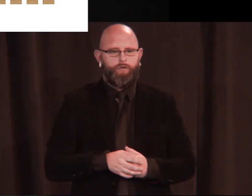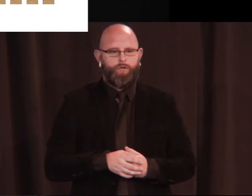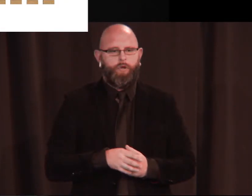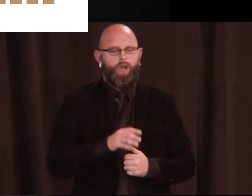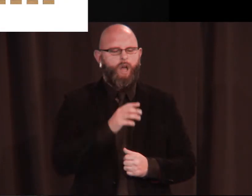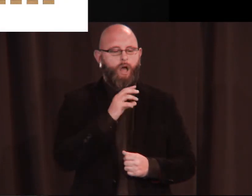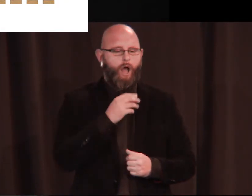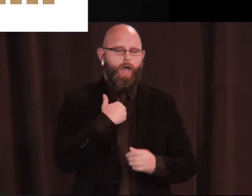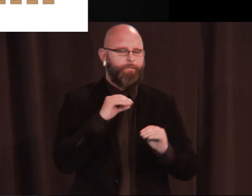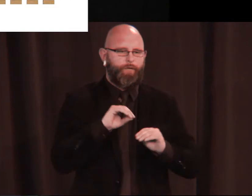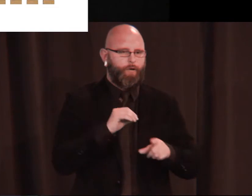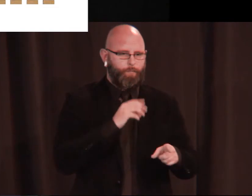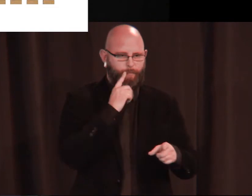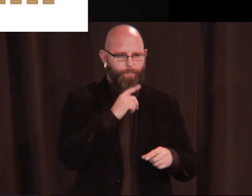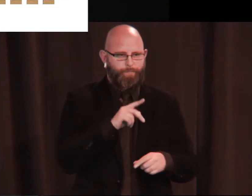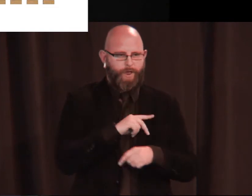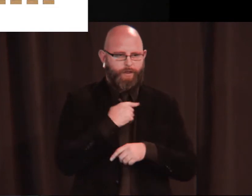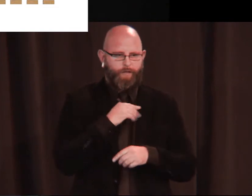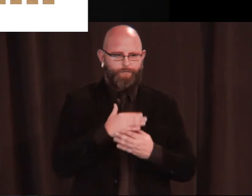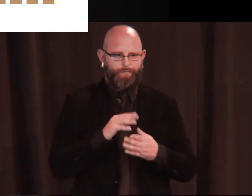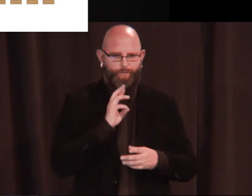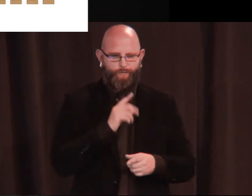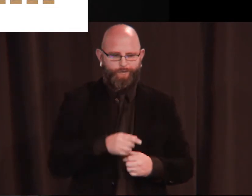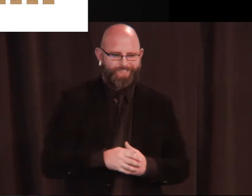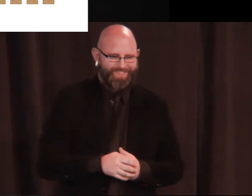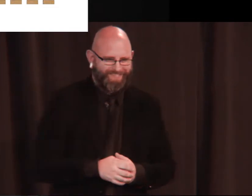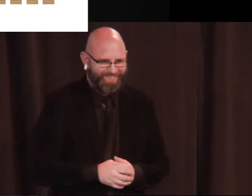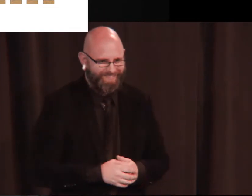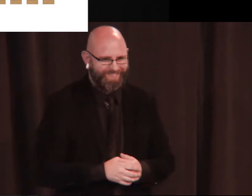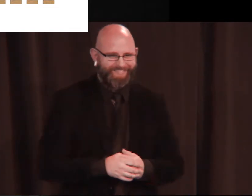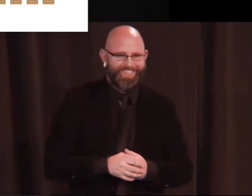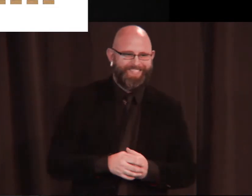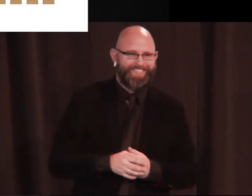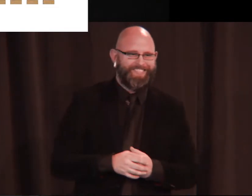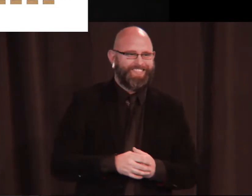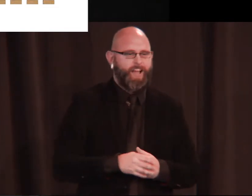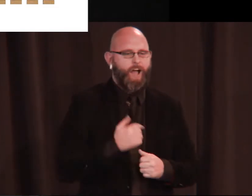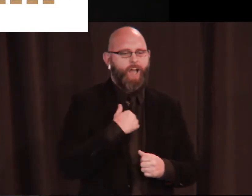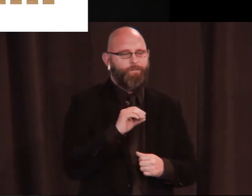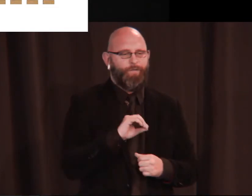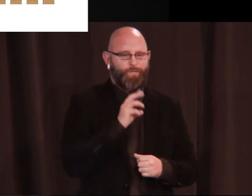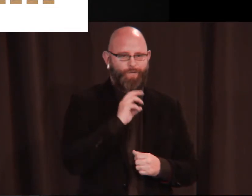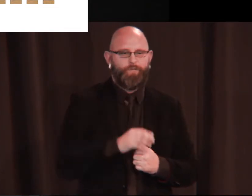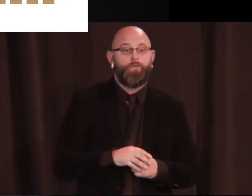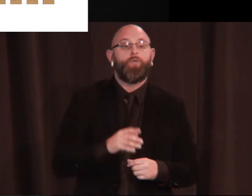So I heard some clapping. So I think some people got it. So the correct answer is gender.